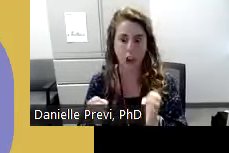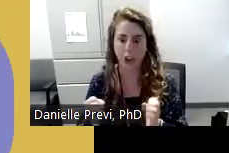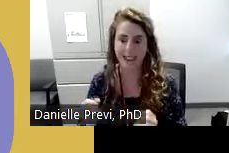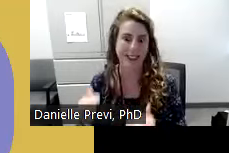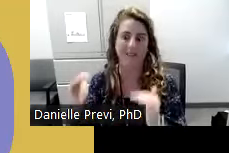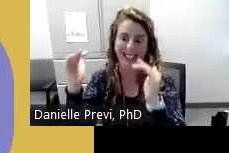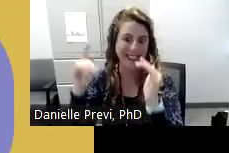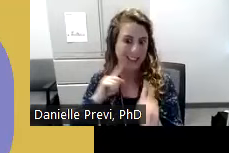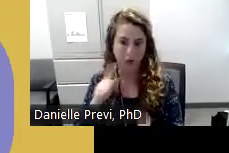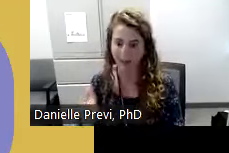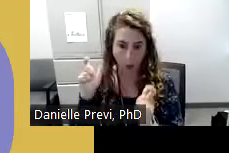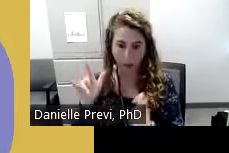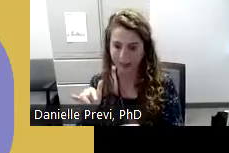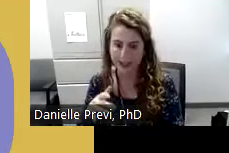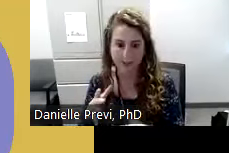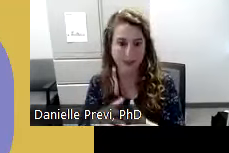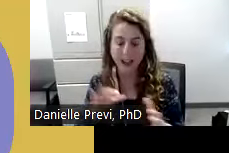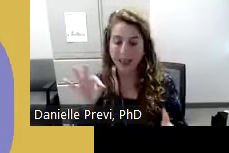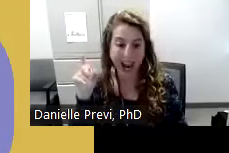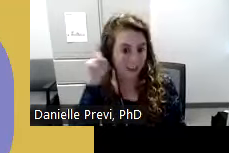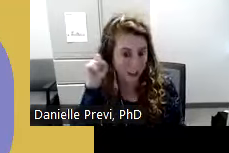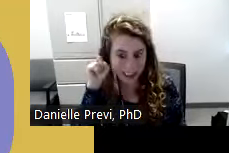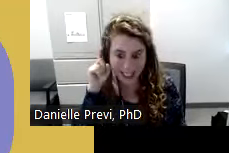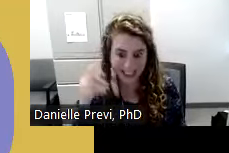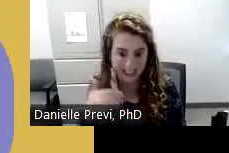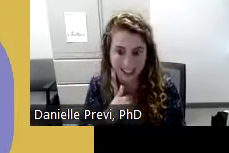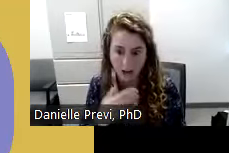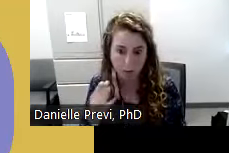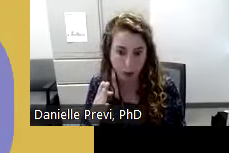modalities that, of course, can be in terms of technology with the constant advancements in